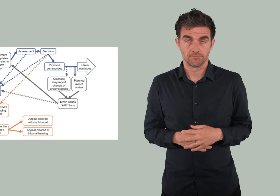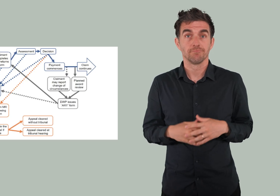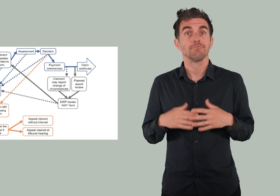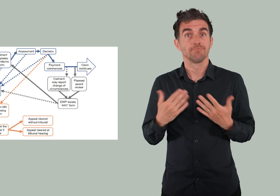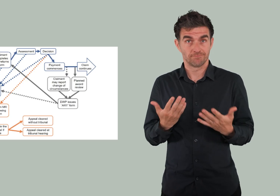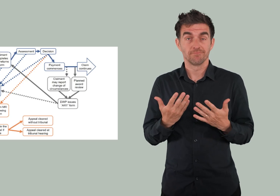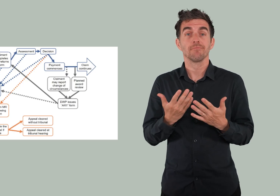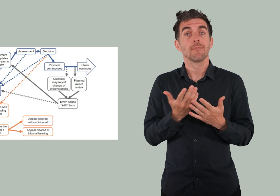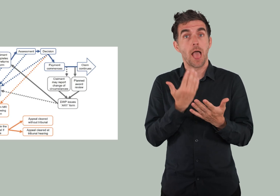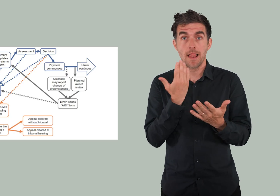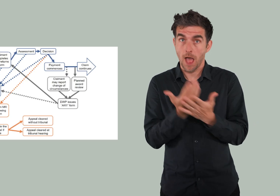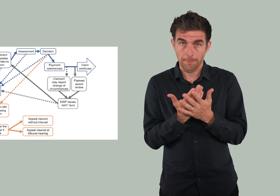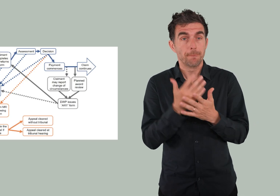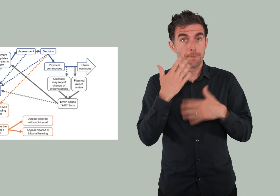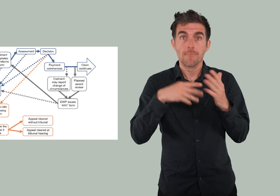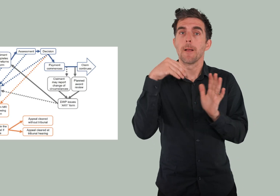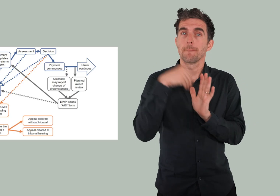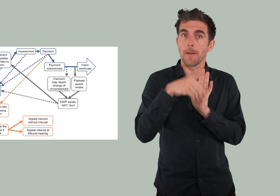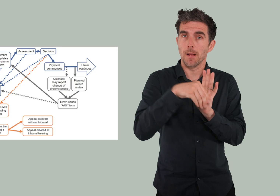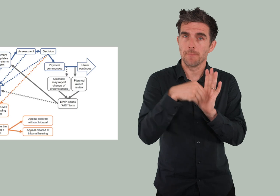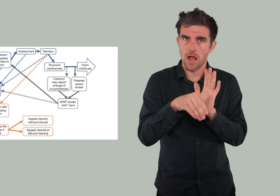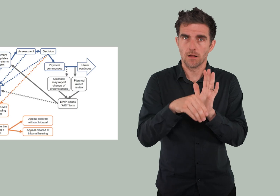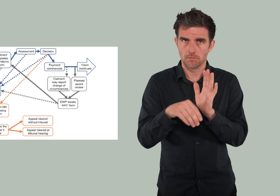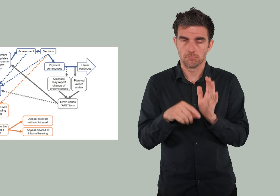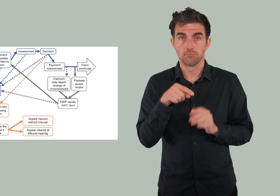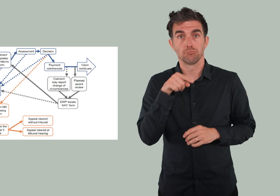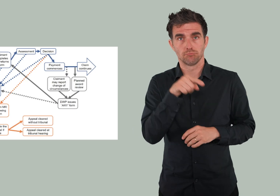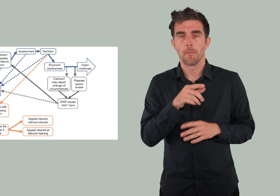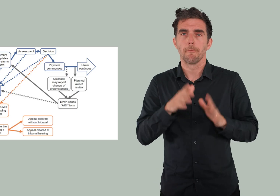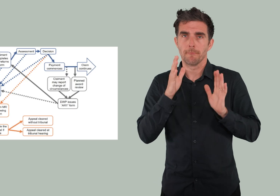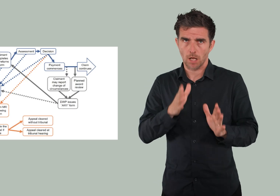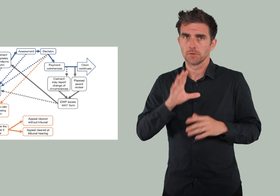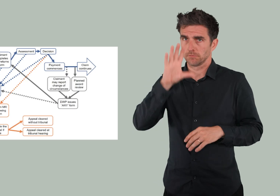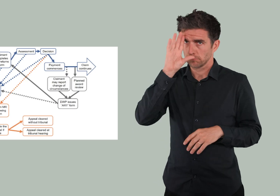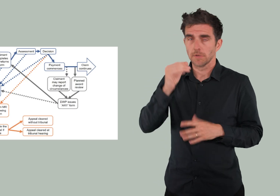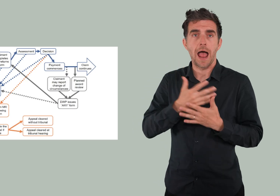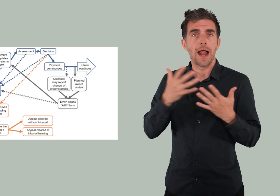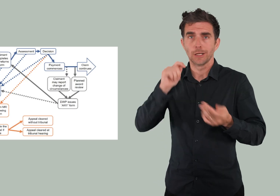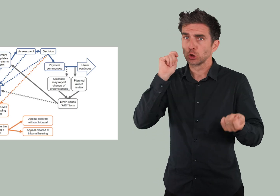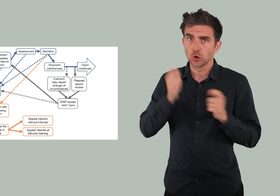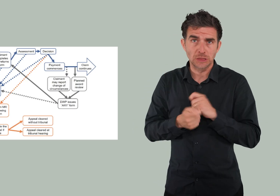7. When the claim is in payment, a claimant must report any changes